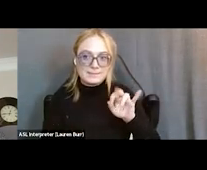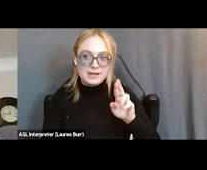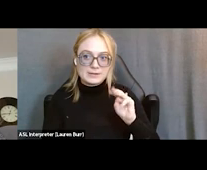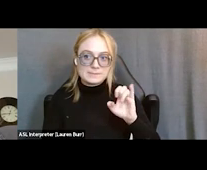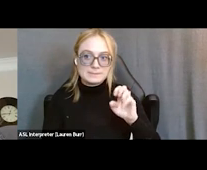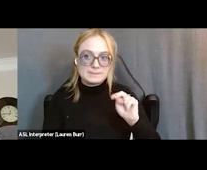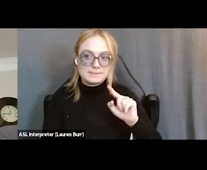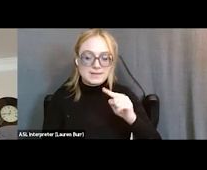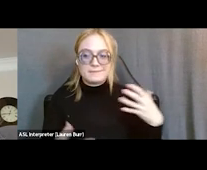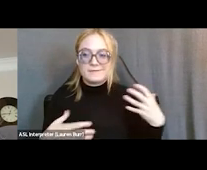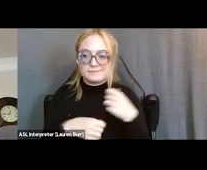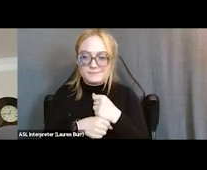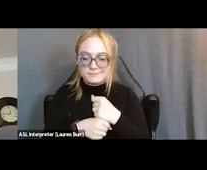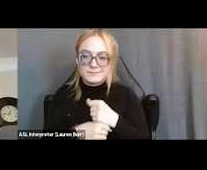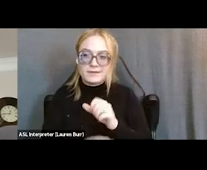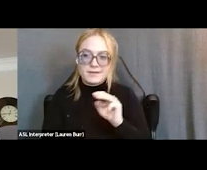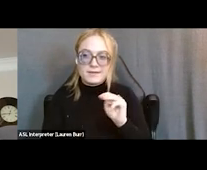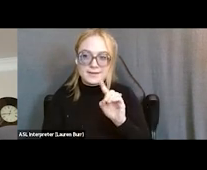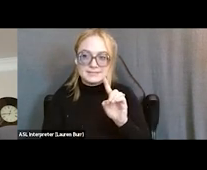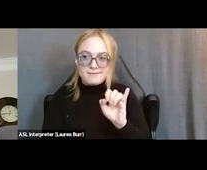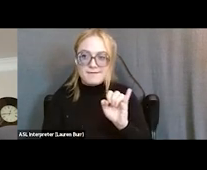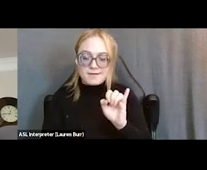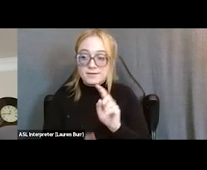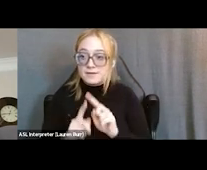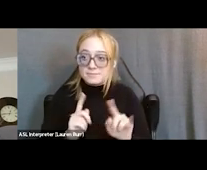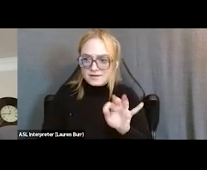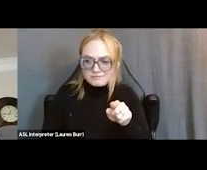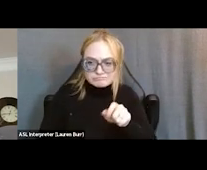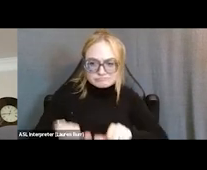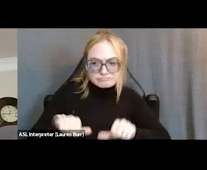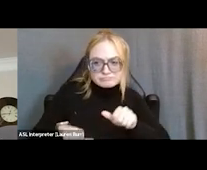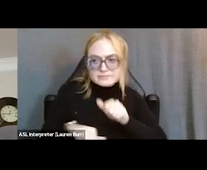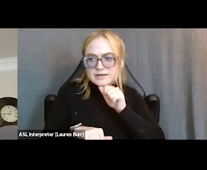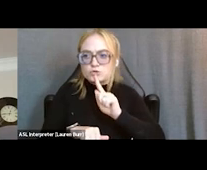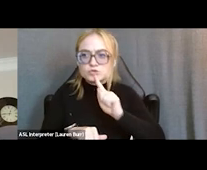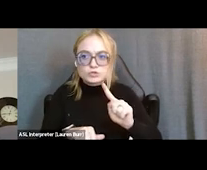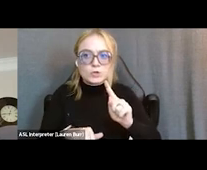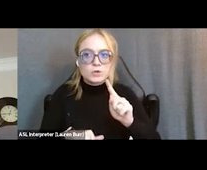about what conditions automatically meet, check the listings and if the condition